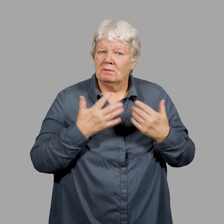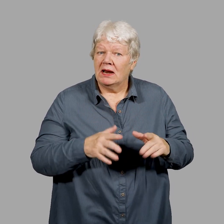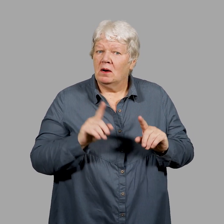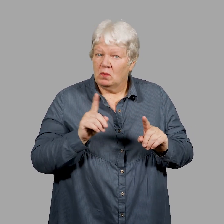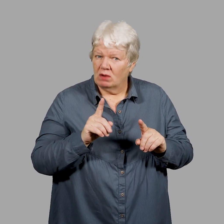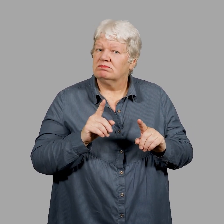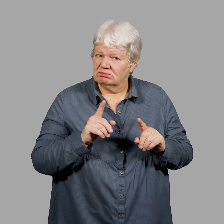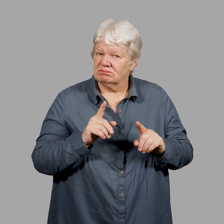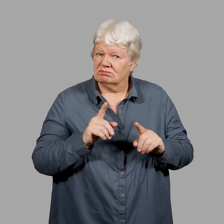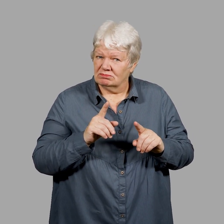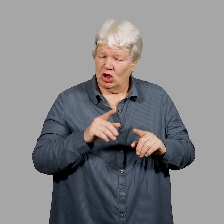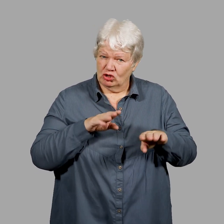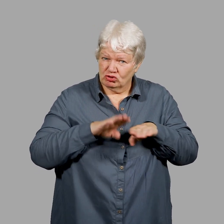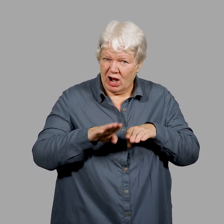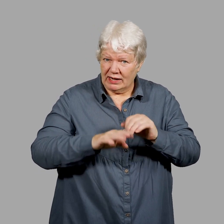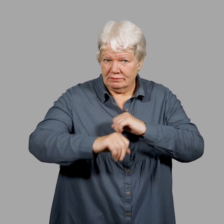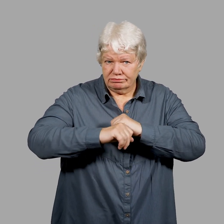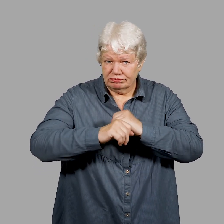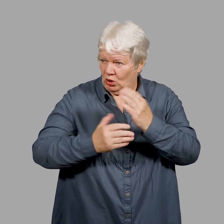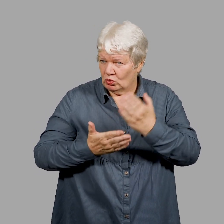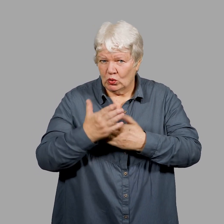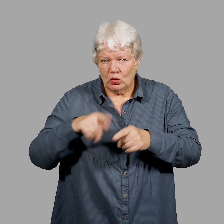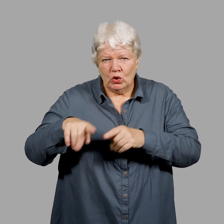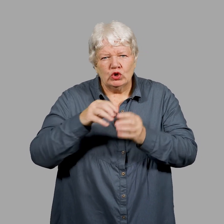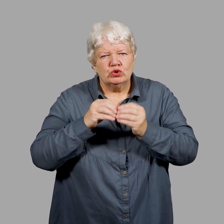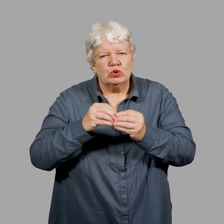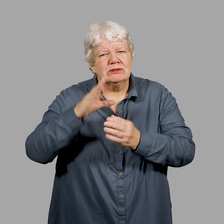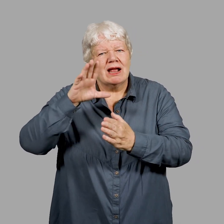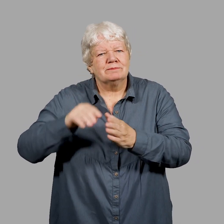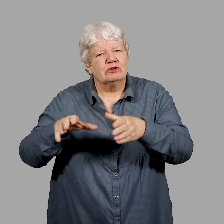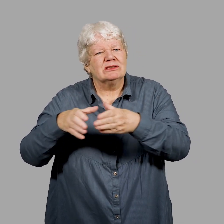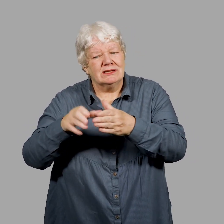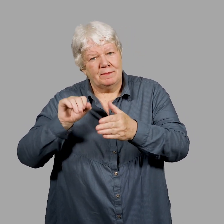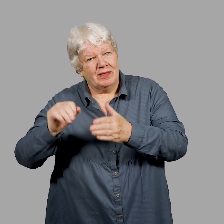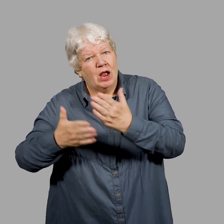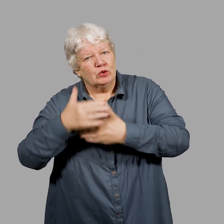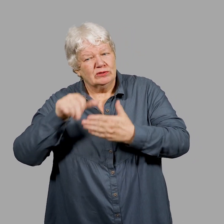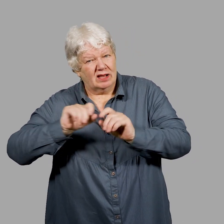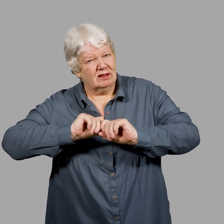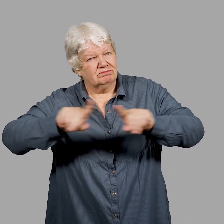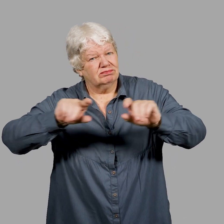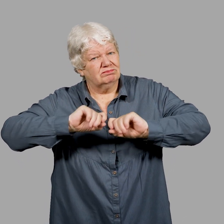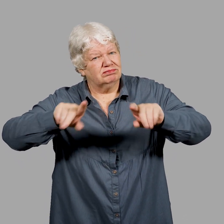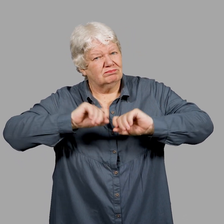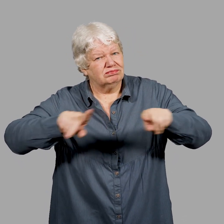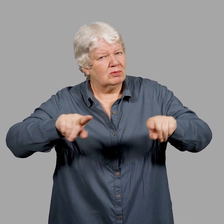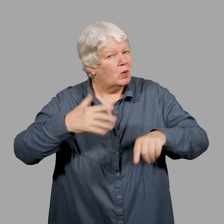Status: Training promoted as available via student experience team newsletter.